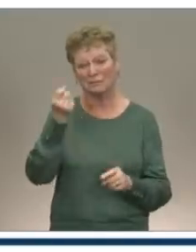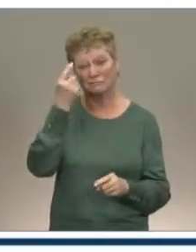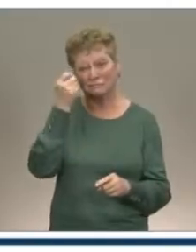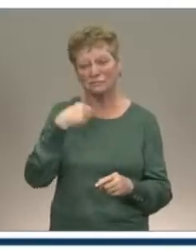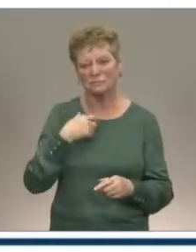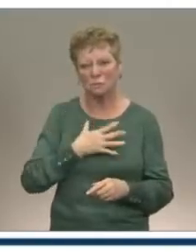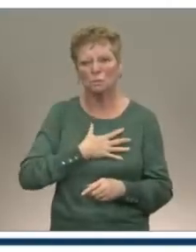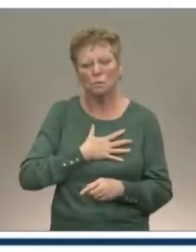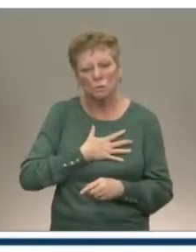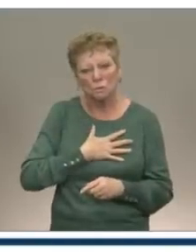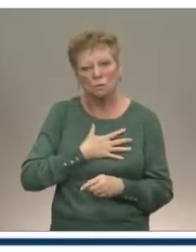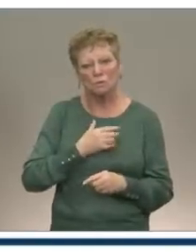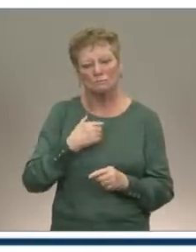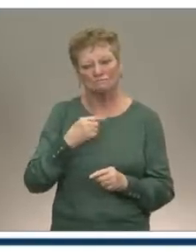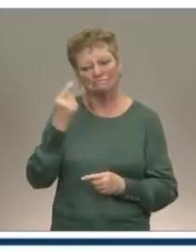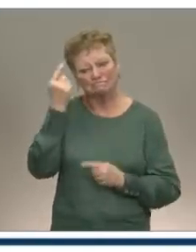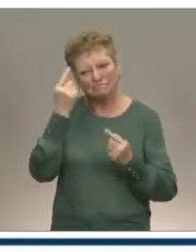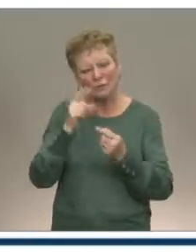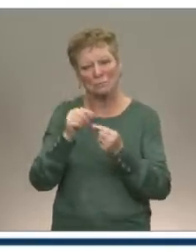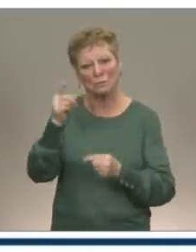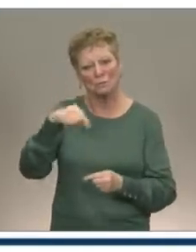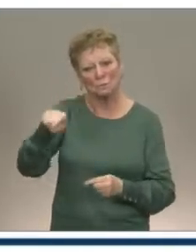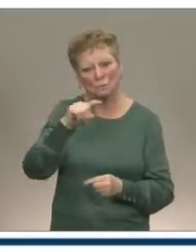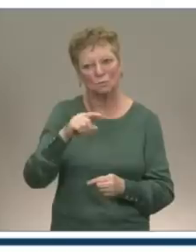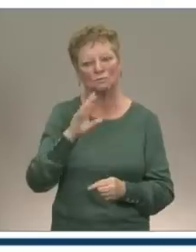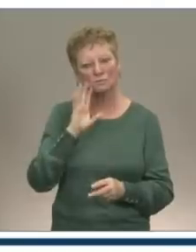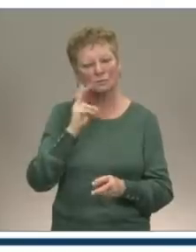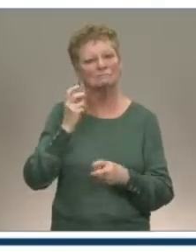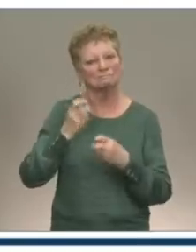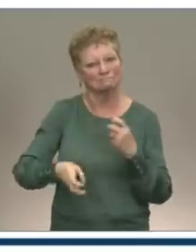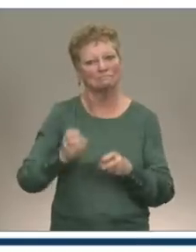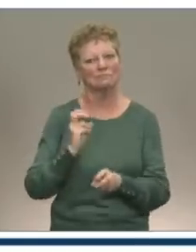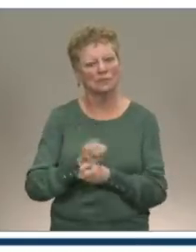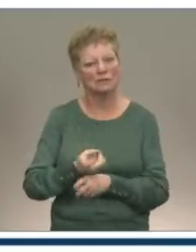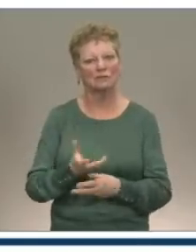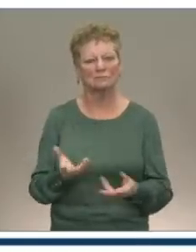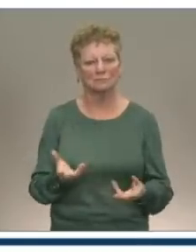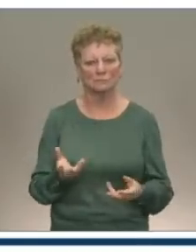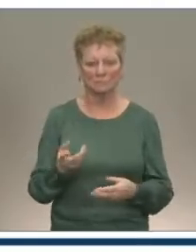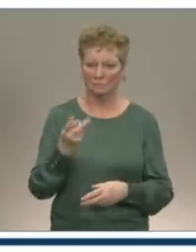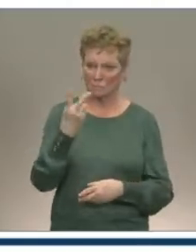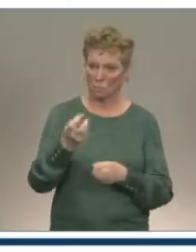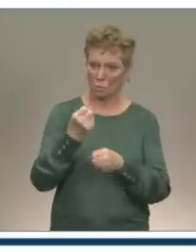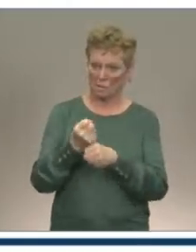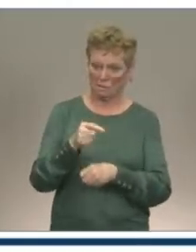are with you during these difficult times it was two years ago this week that the first cases of